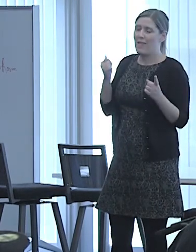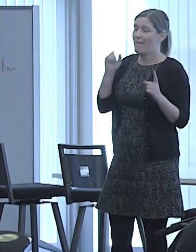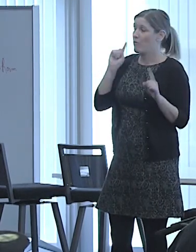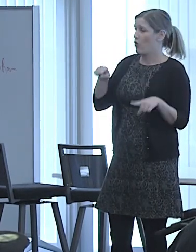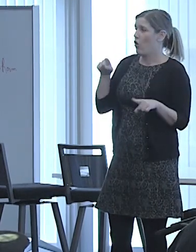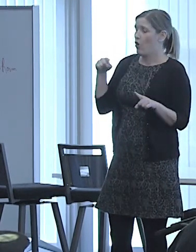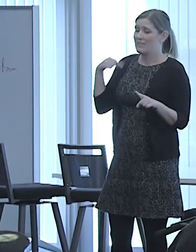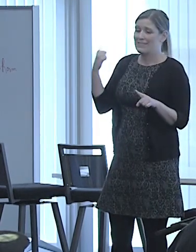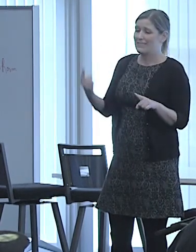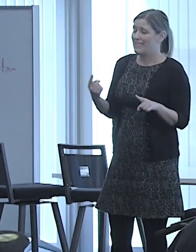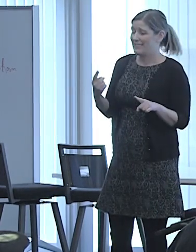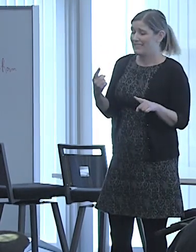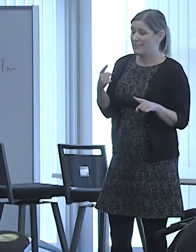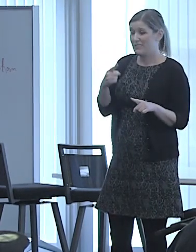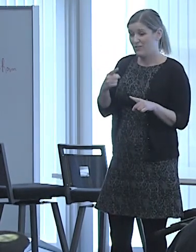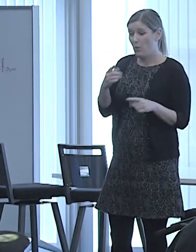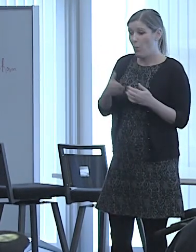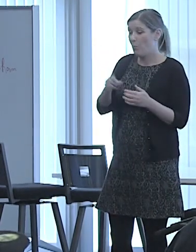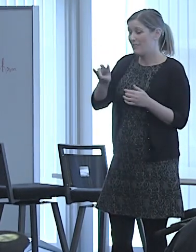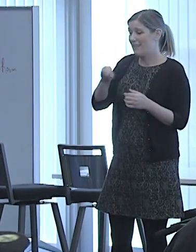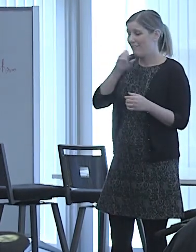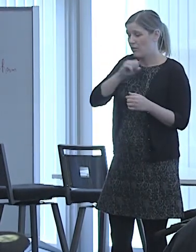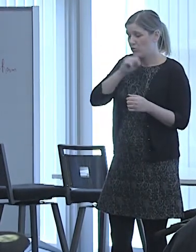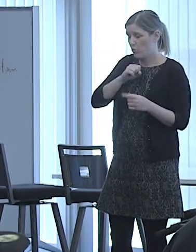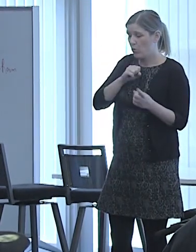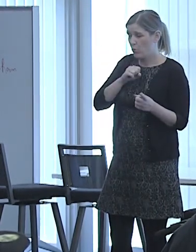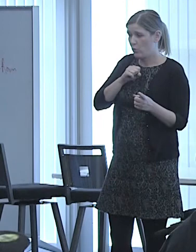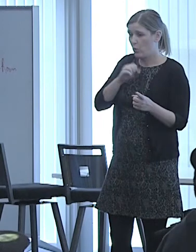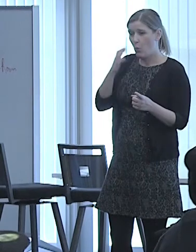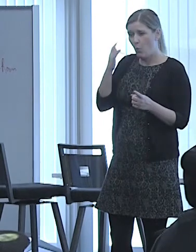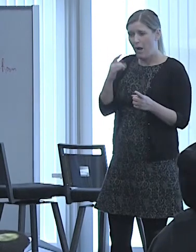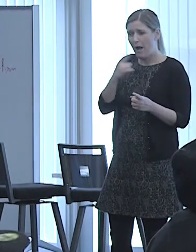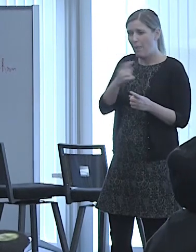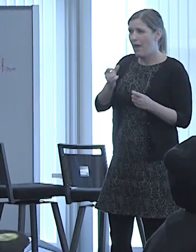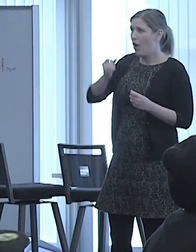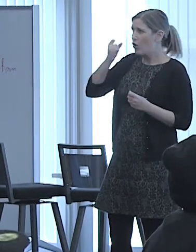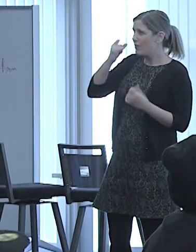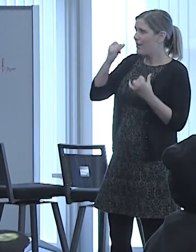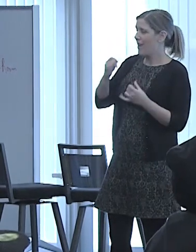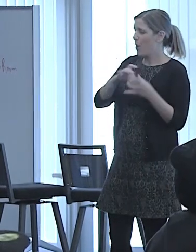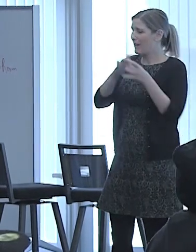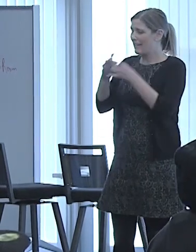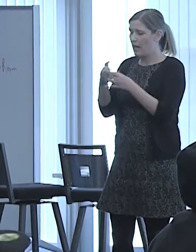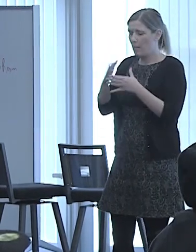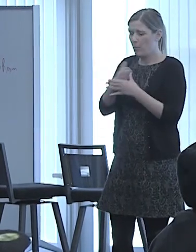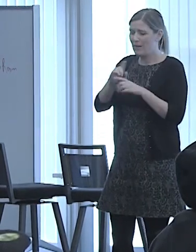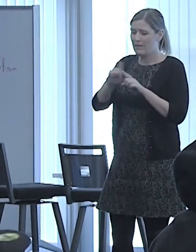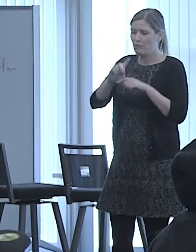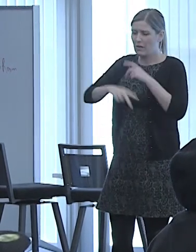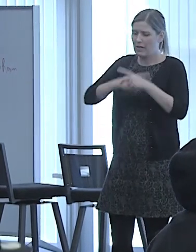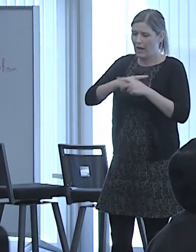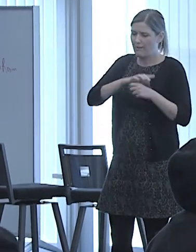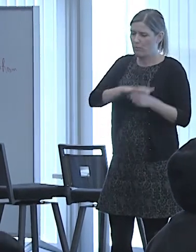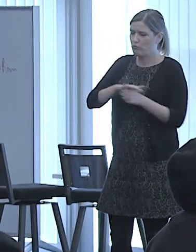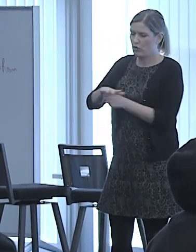they're almost 70 years old, because they are understanding now the connection of different kinds of oppression